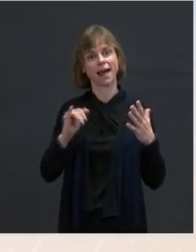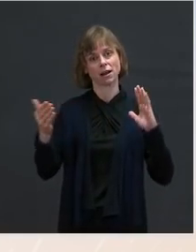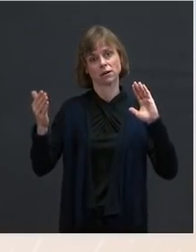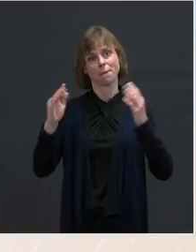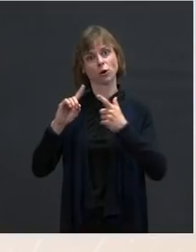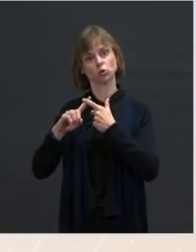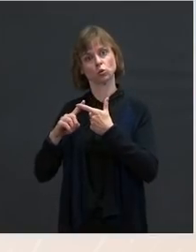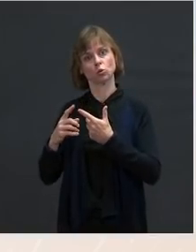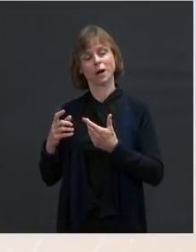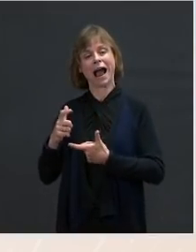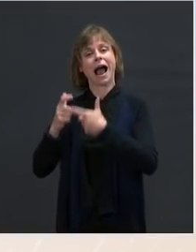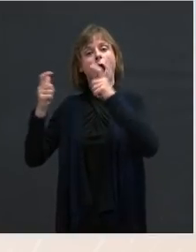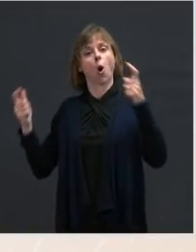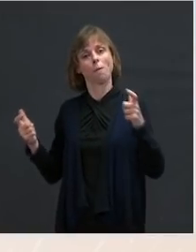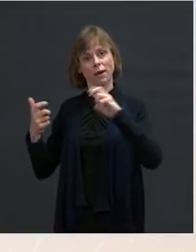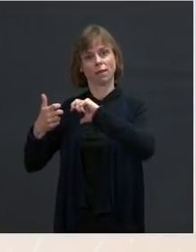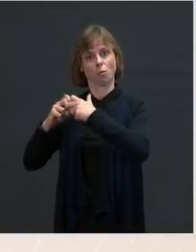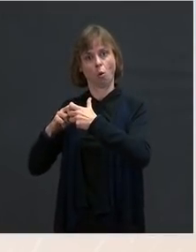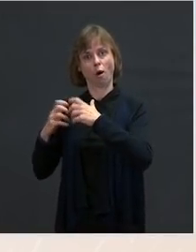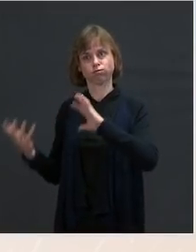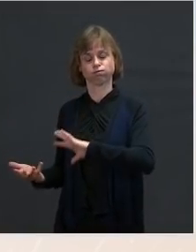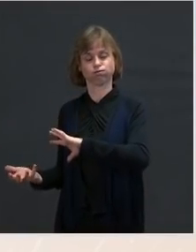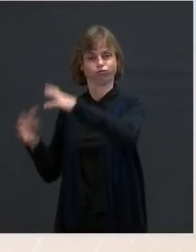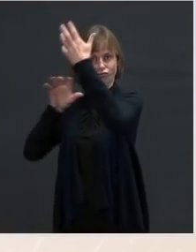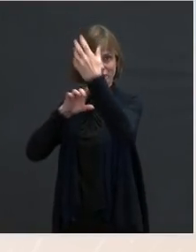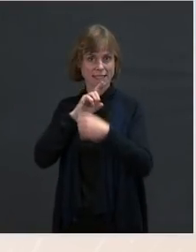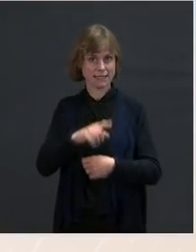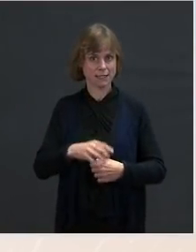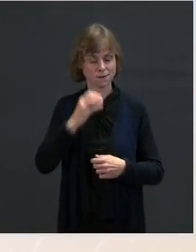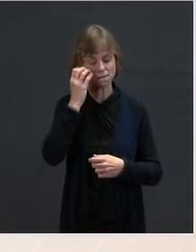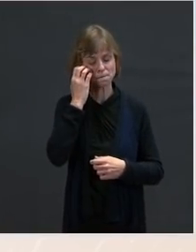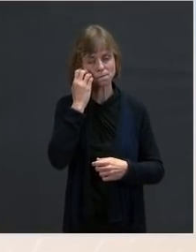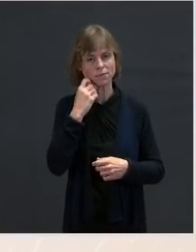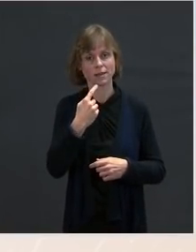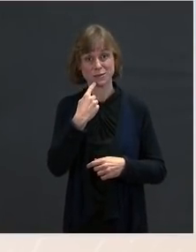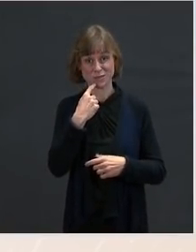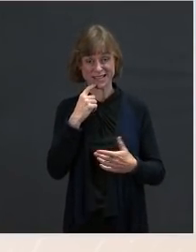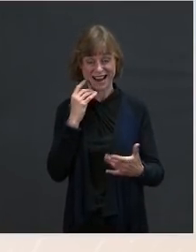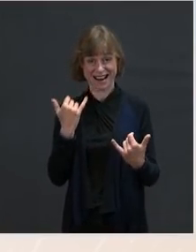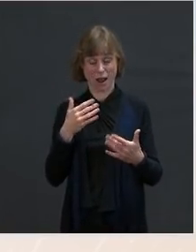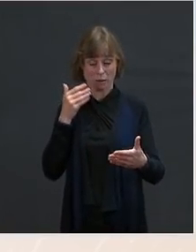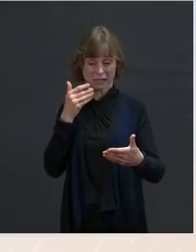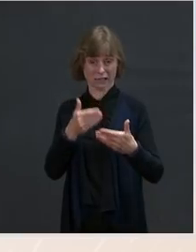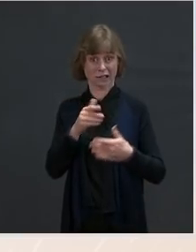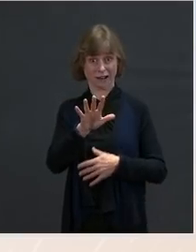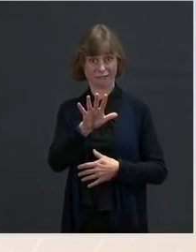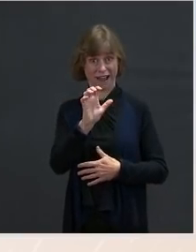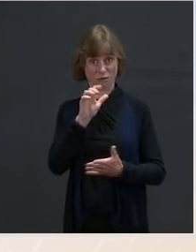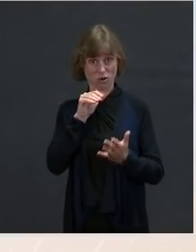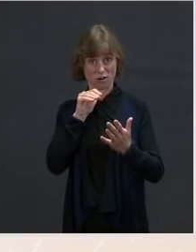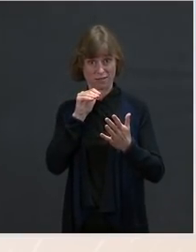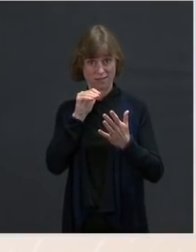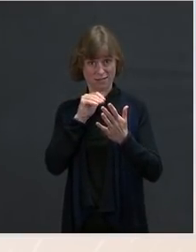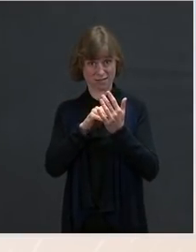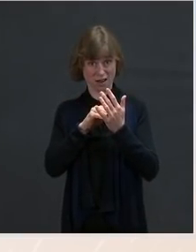the grim milestone that the country is facing today with these 500,000 deaths. As the country is in this moment of reflection,